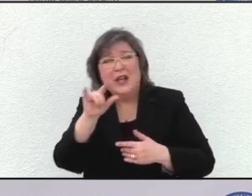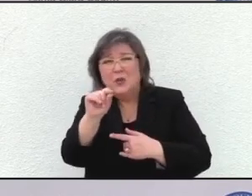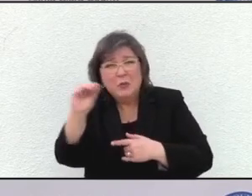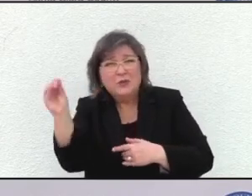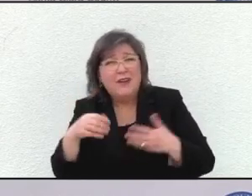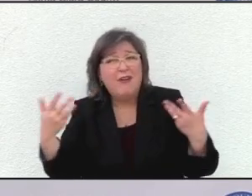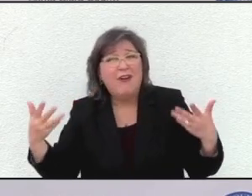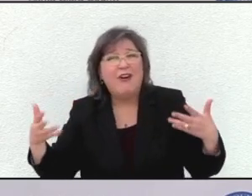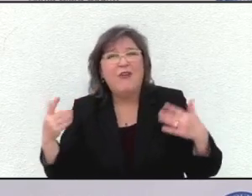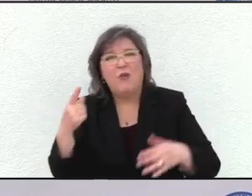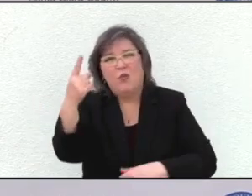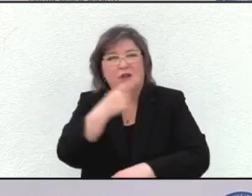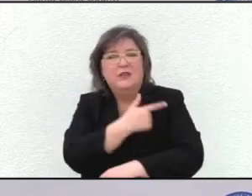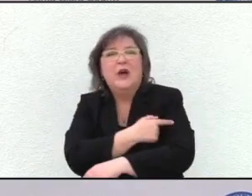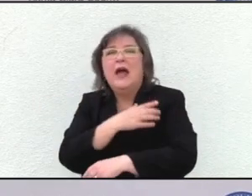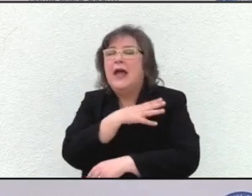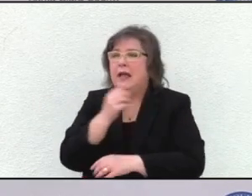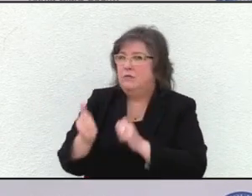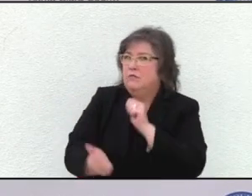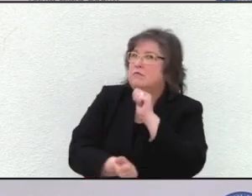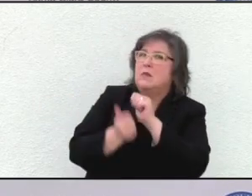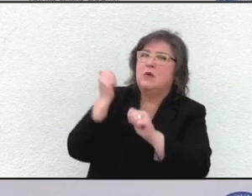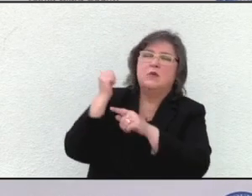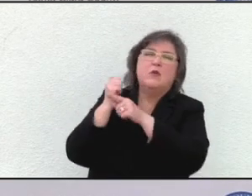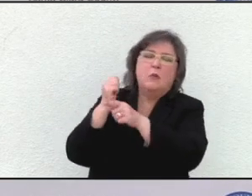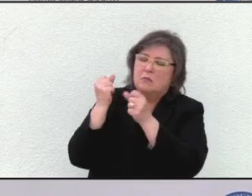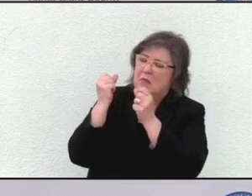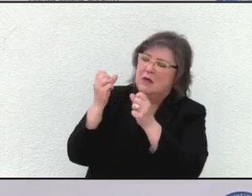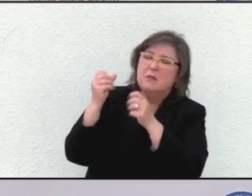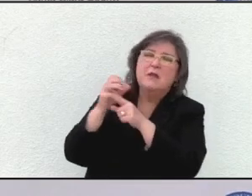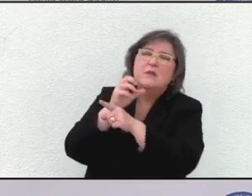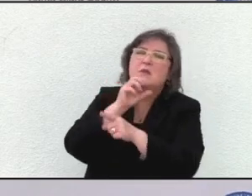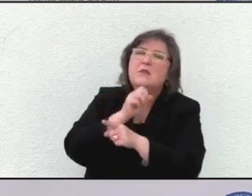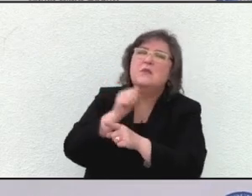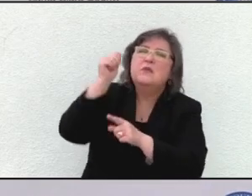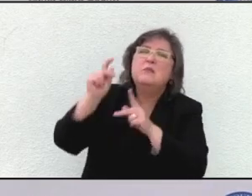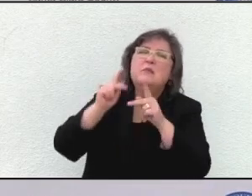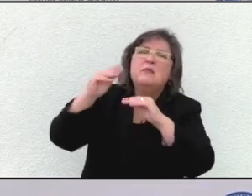prioritized and received a dose of the vaccine. But we want to get through to the end of the